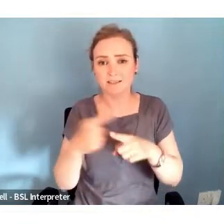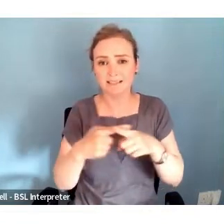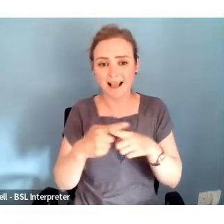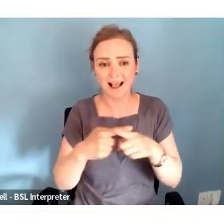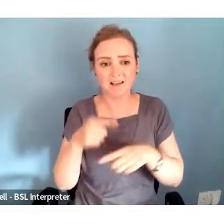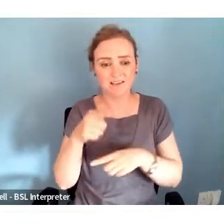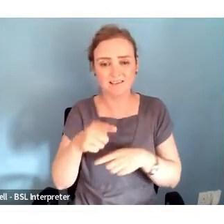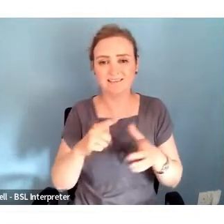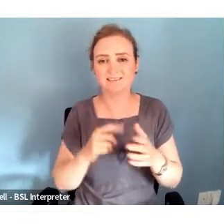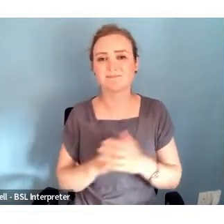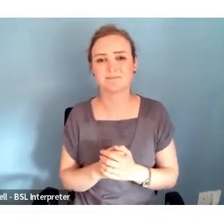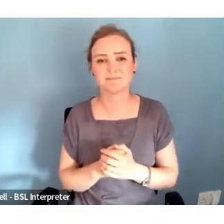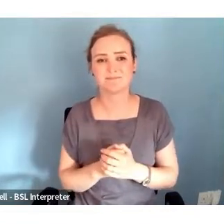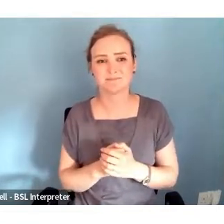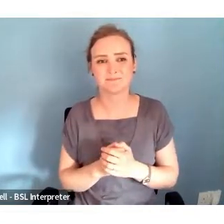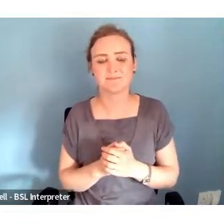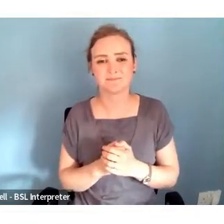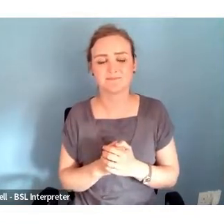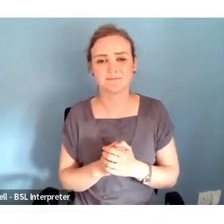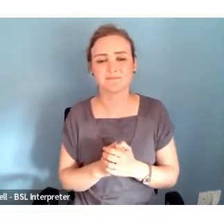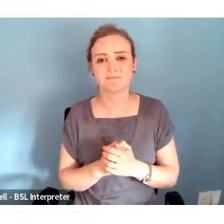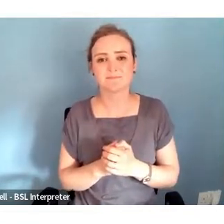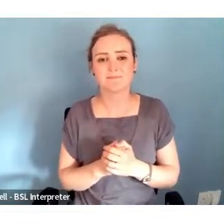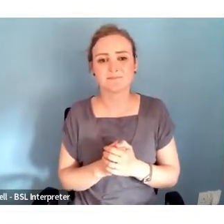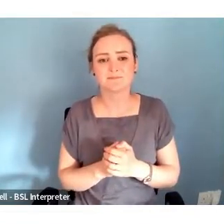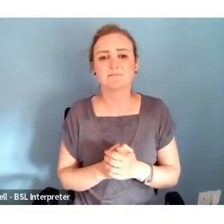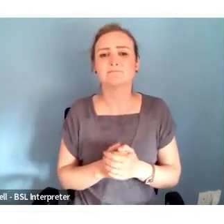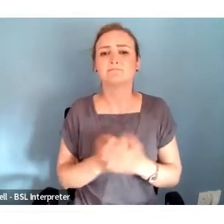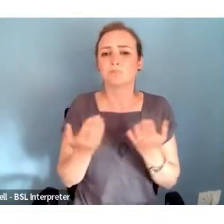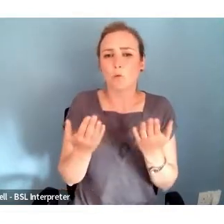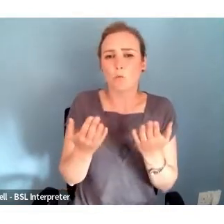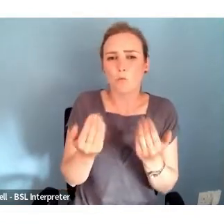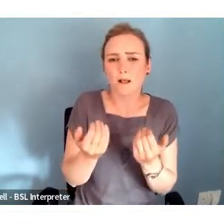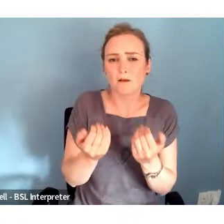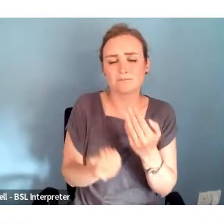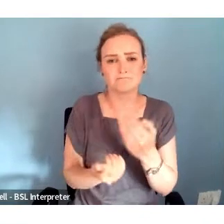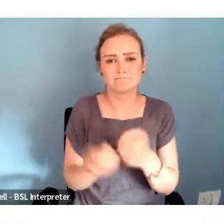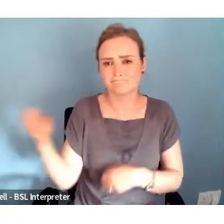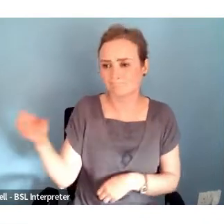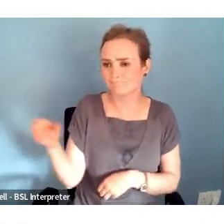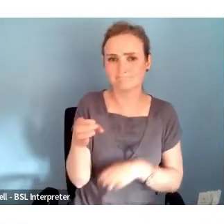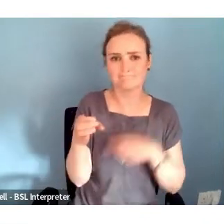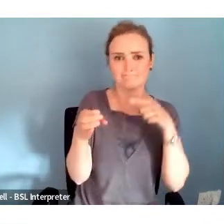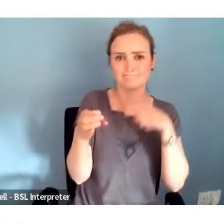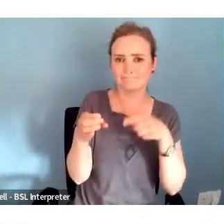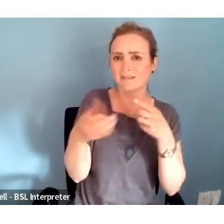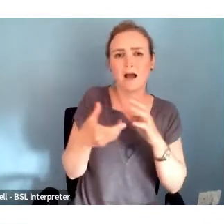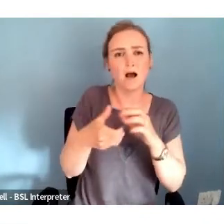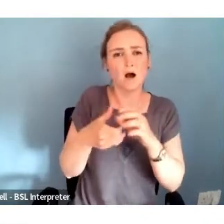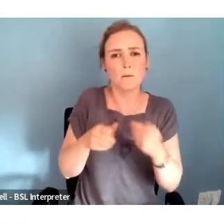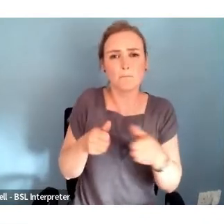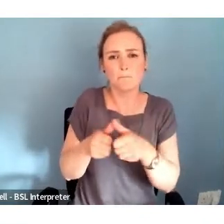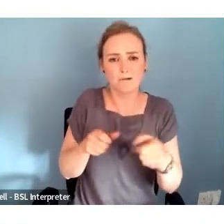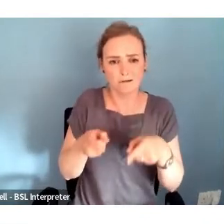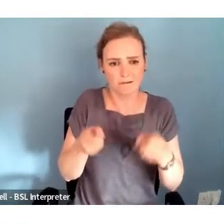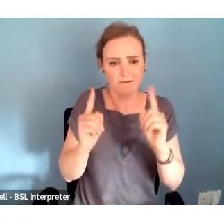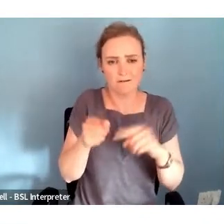. I can talk about it from Evenbreak's perspective, but it always great to talk about it from an employer as well. Very